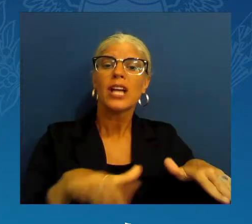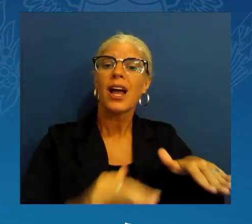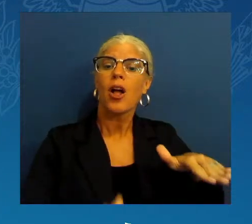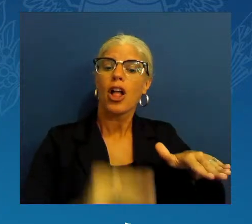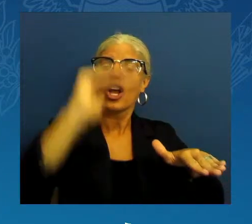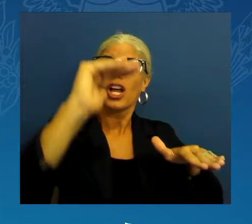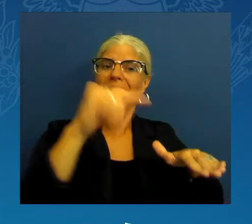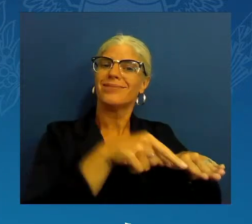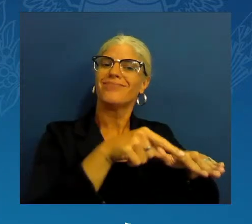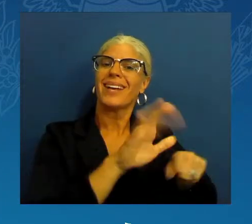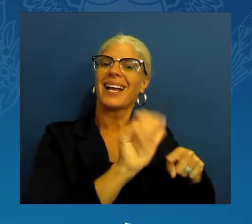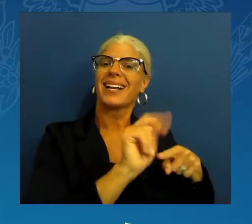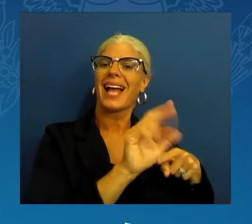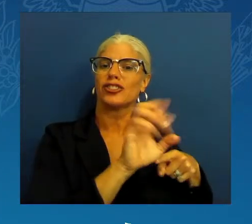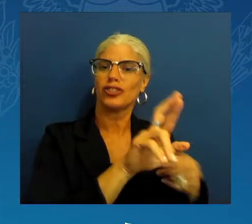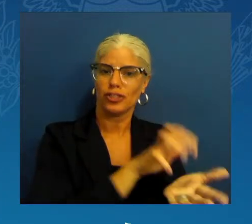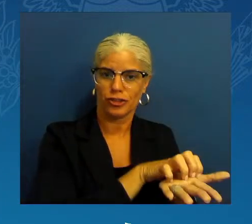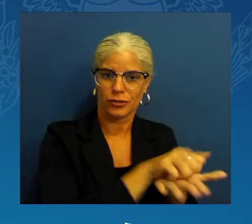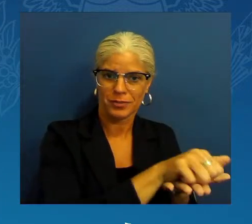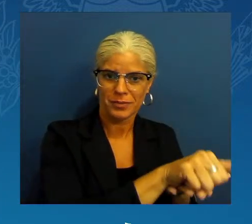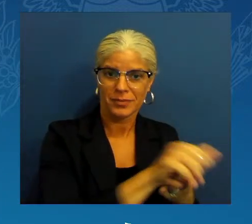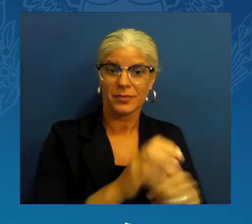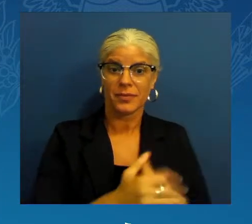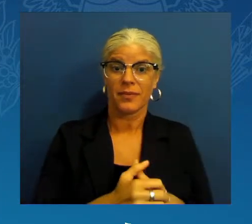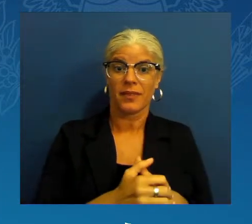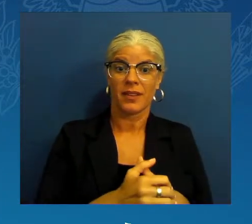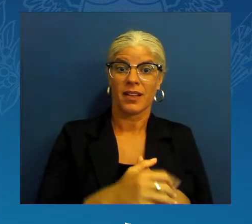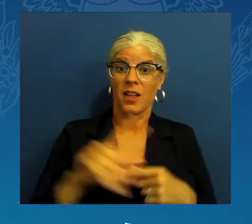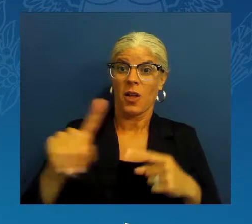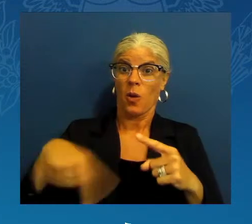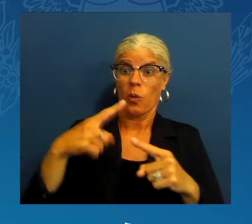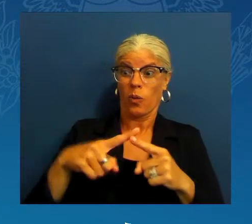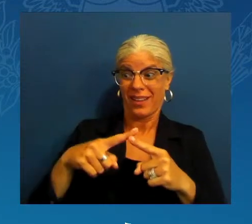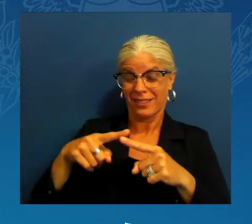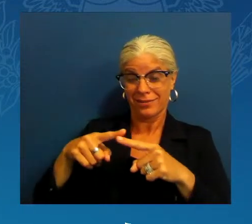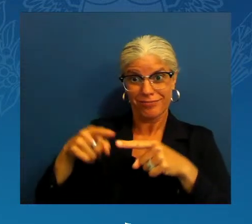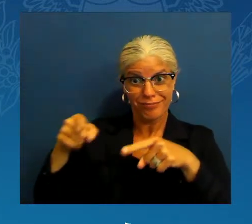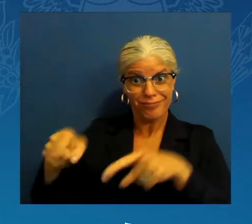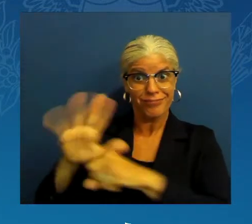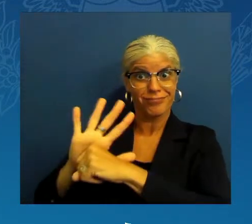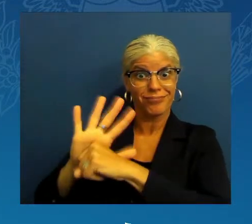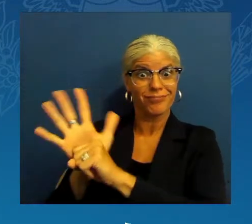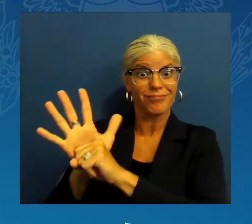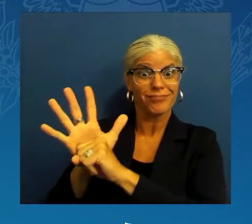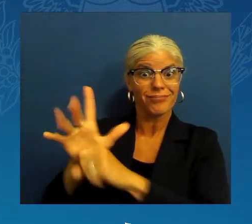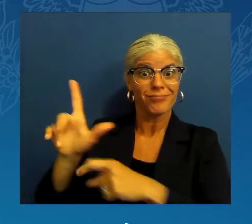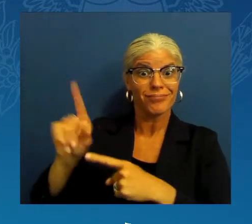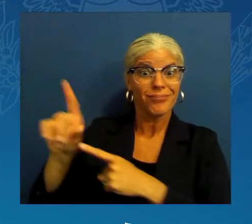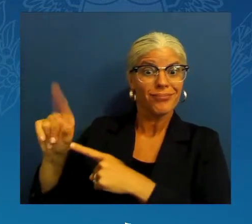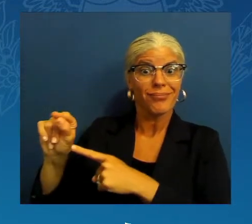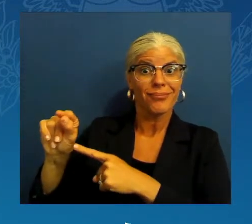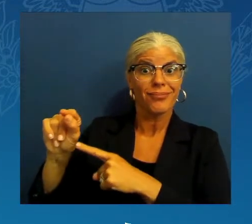during the height of a pandemic, you helped elect Joe Biden president of the United States --